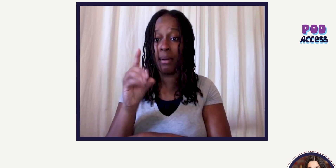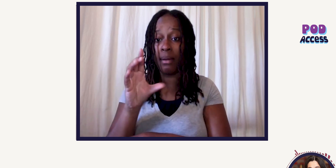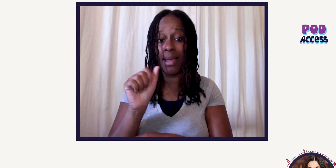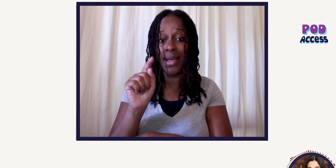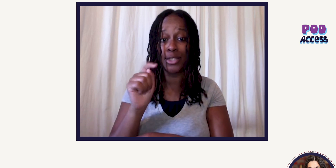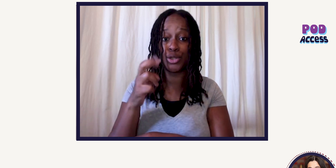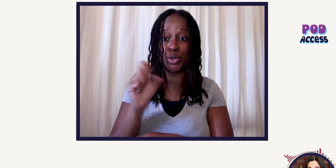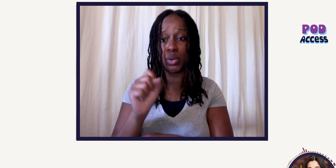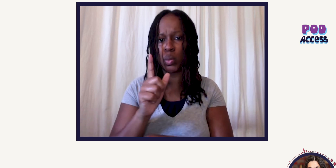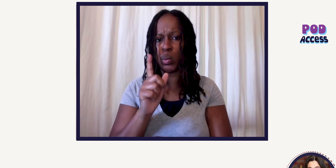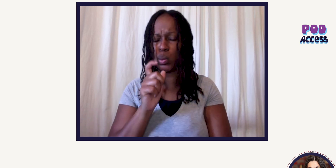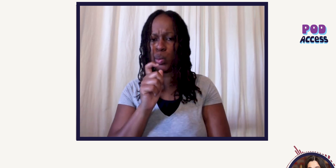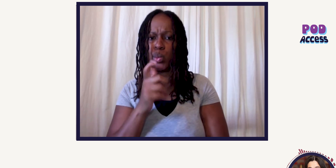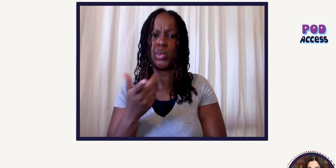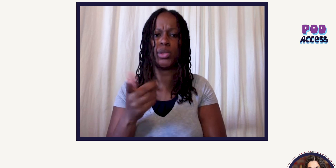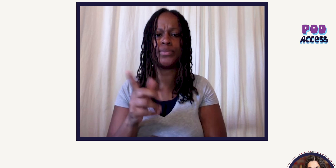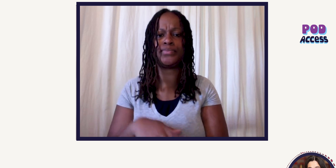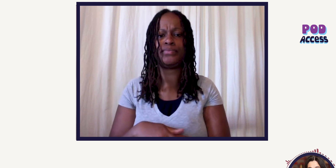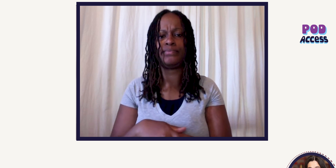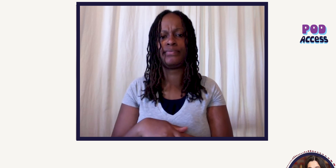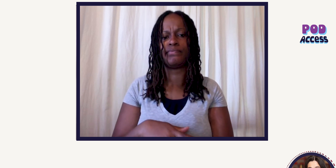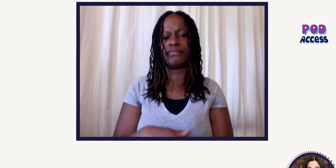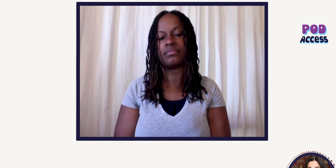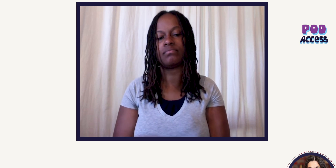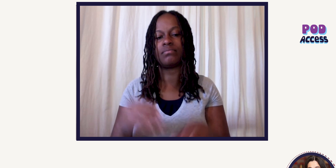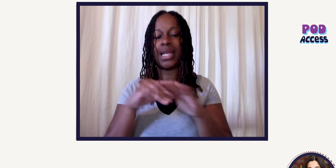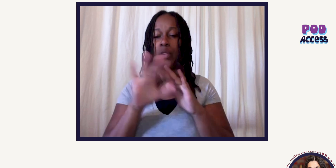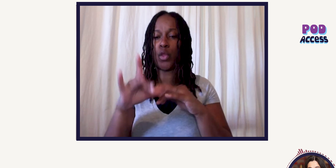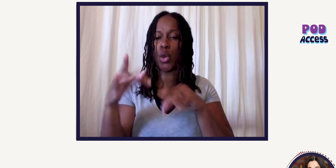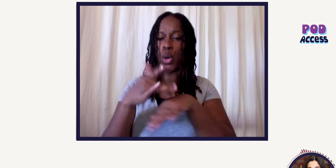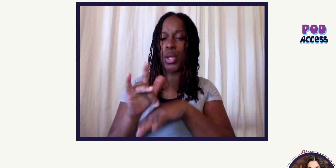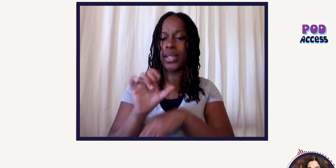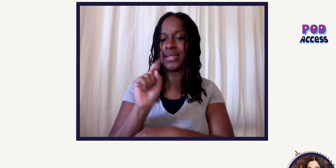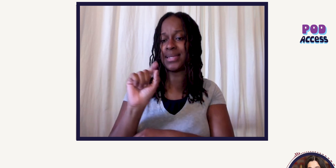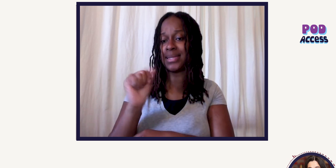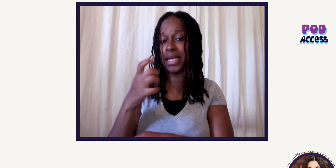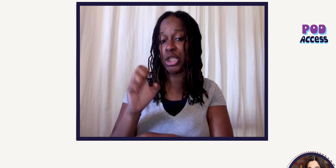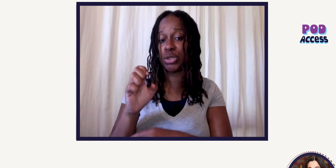in their early stages of, “what is my tagline?” I would spend some time in your lighthouse!